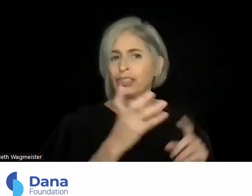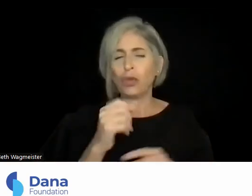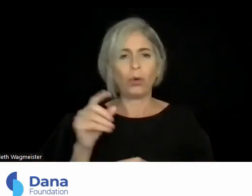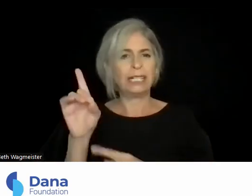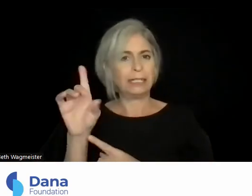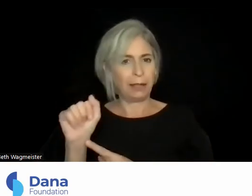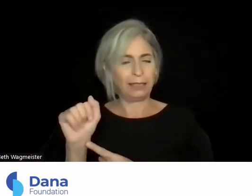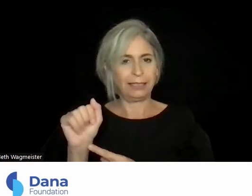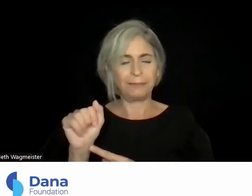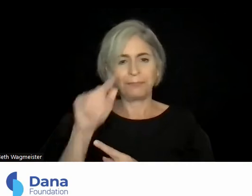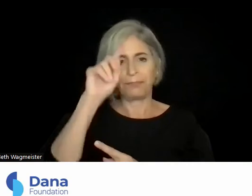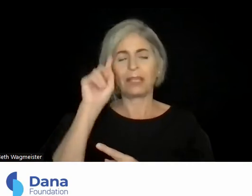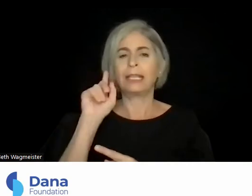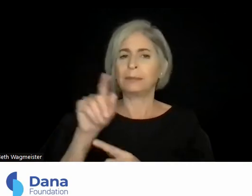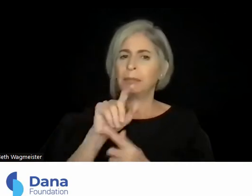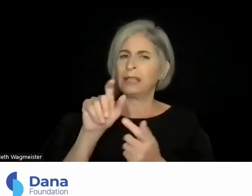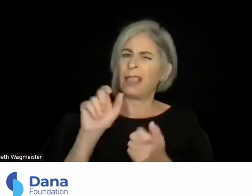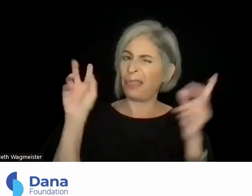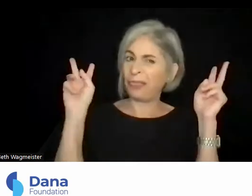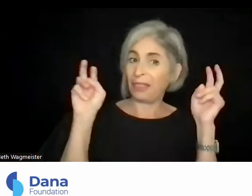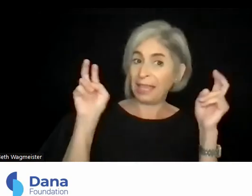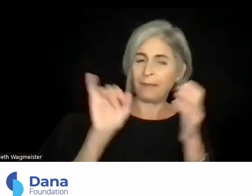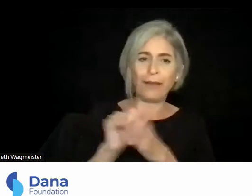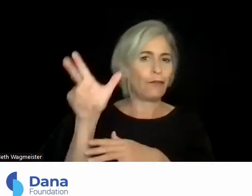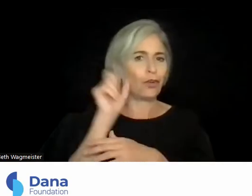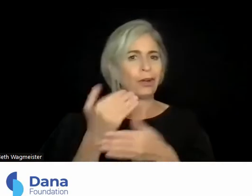living with different brain-based conditions, disability